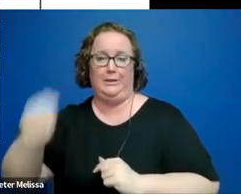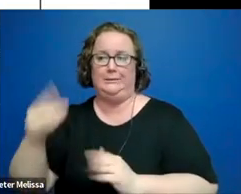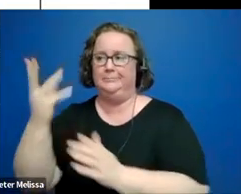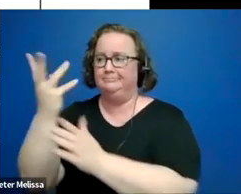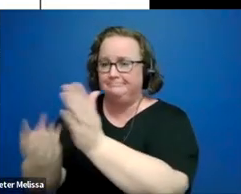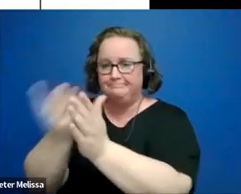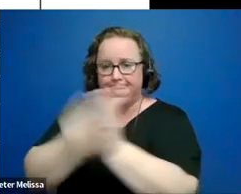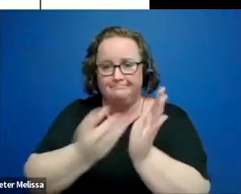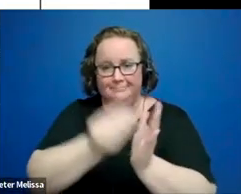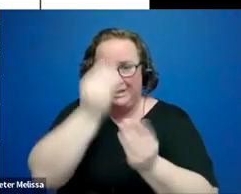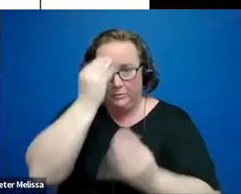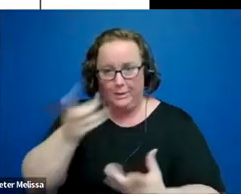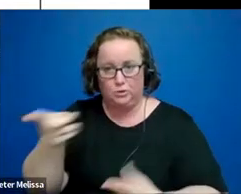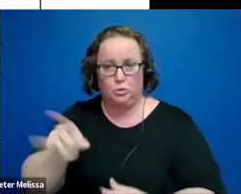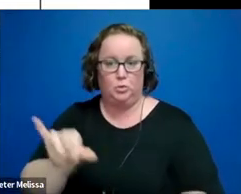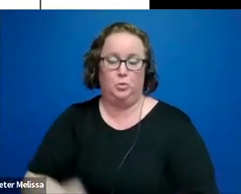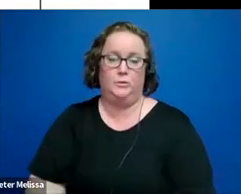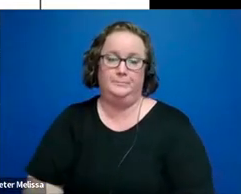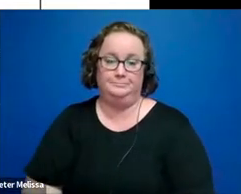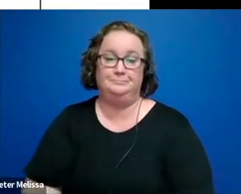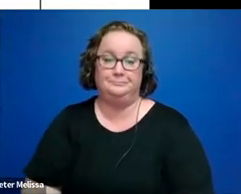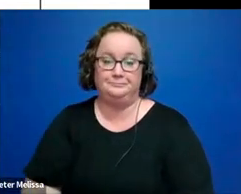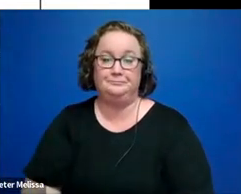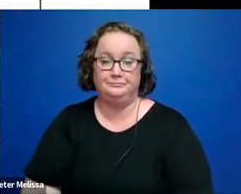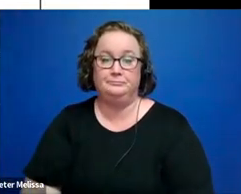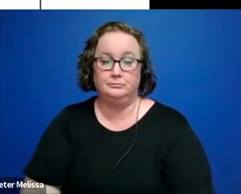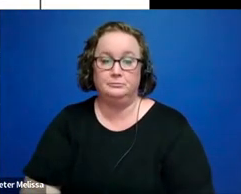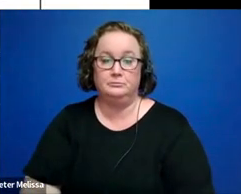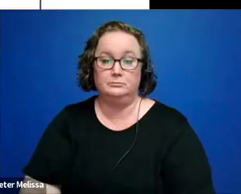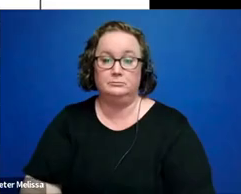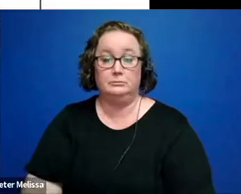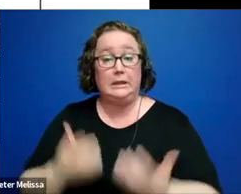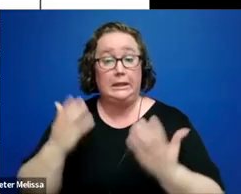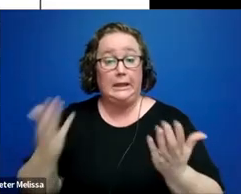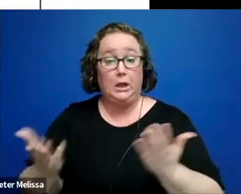So, and also here, you might notice Alabama and